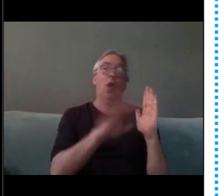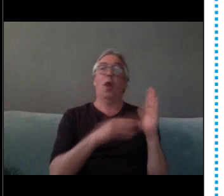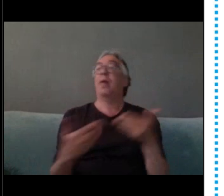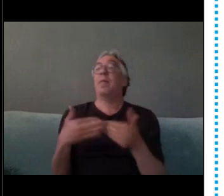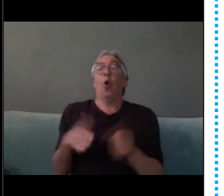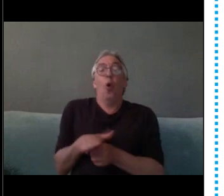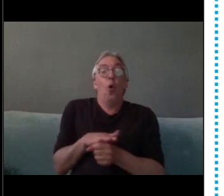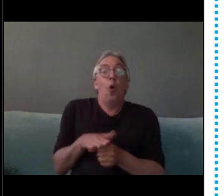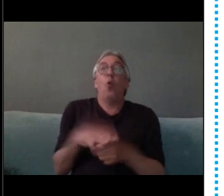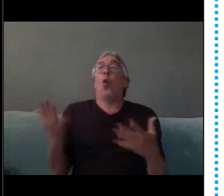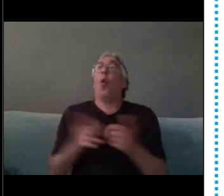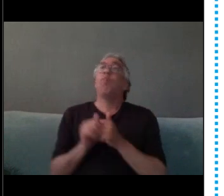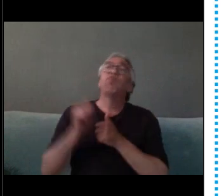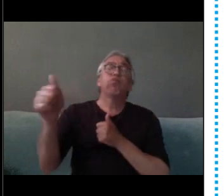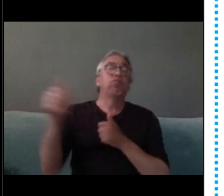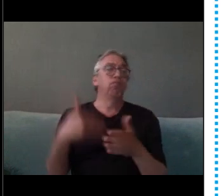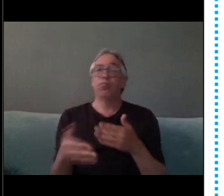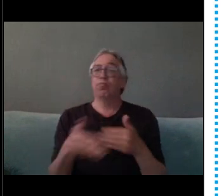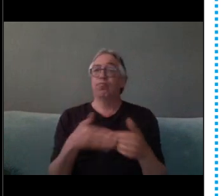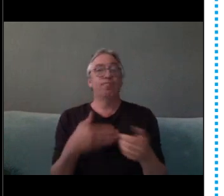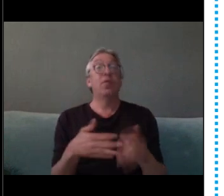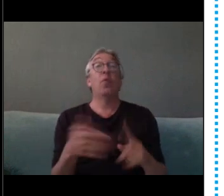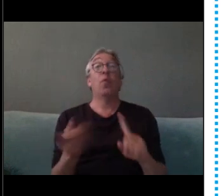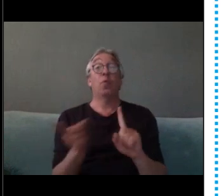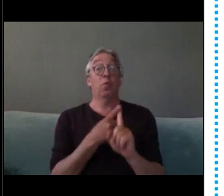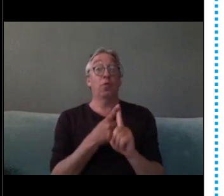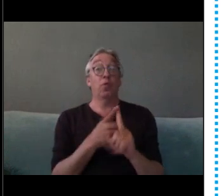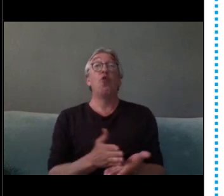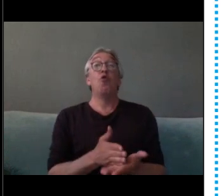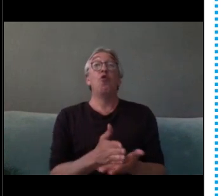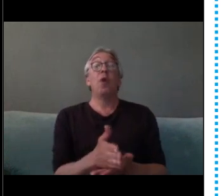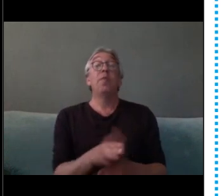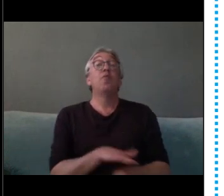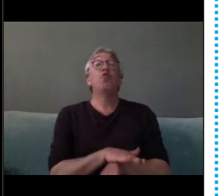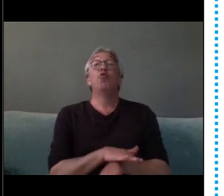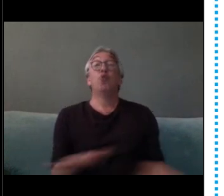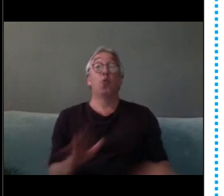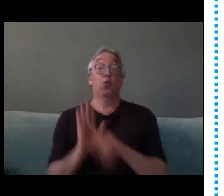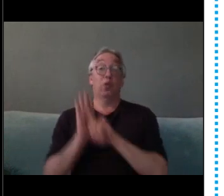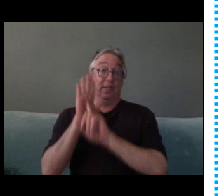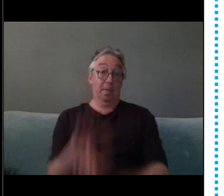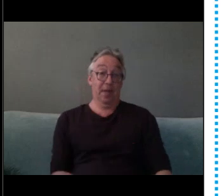So nobody can deny you the ticket or to board a bus based on nationality.